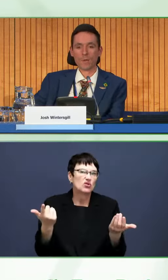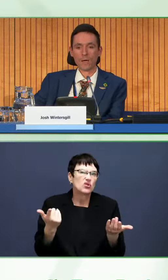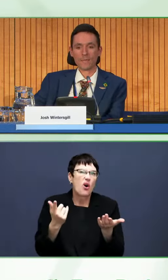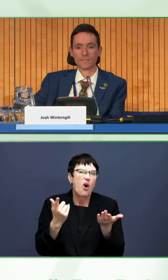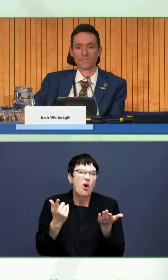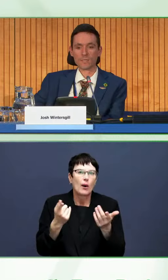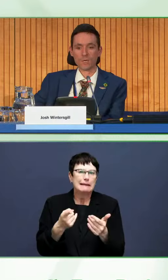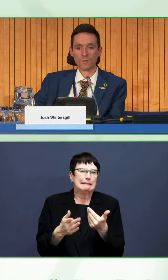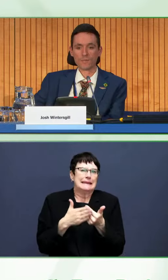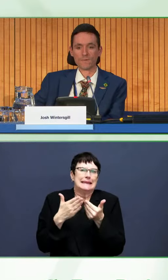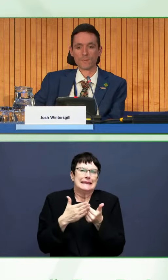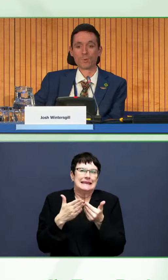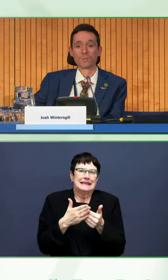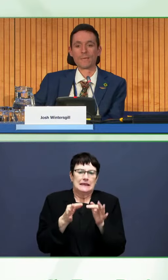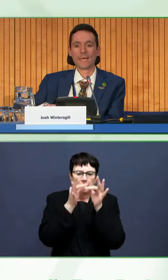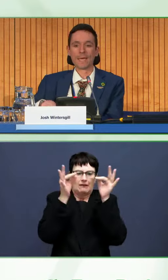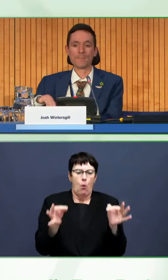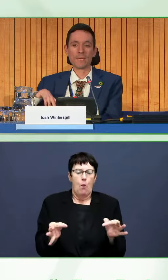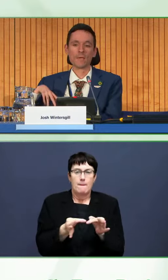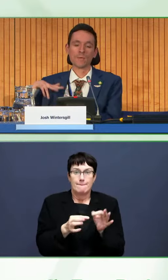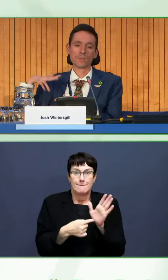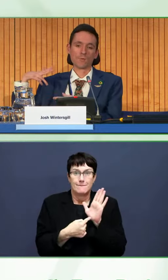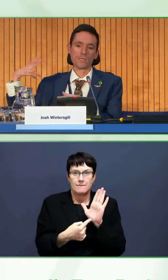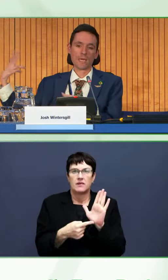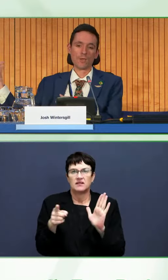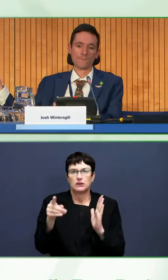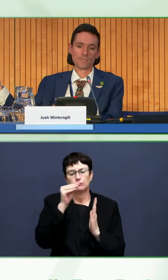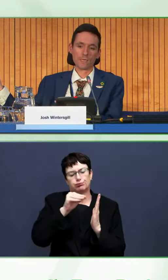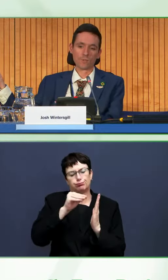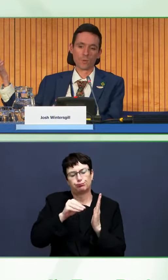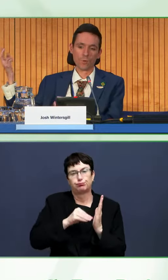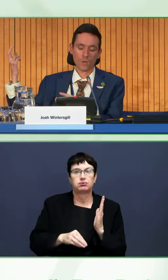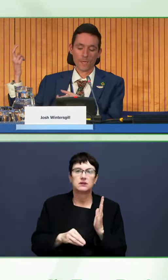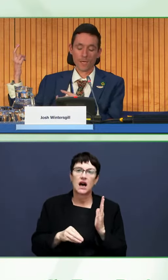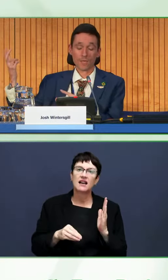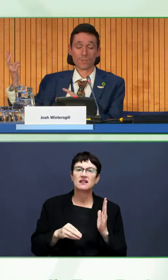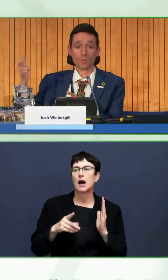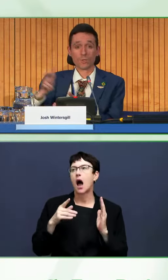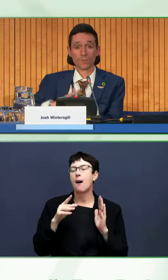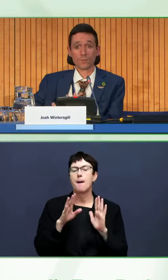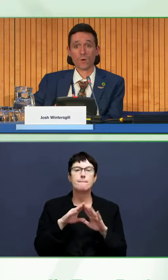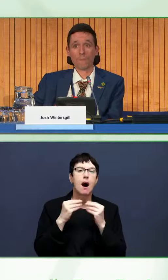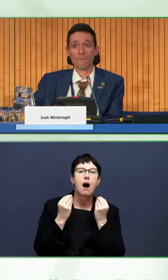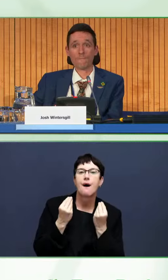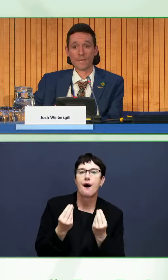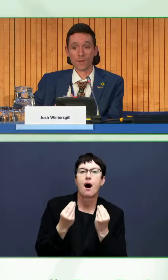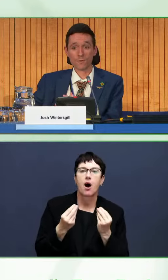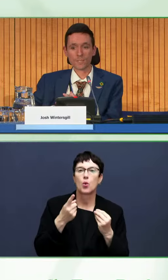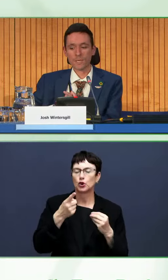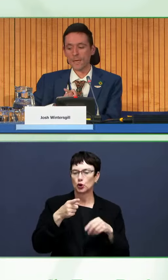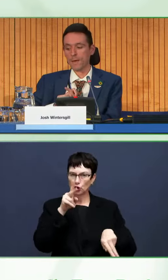apply is as transparent as it can be. Today we have seen two solutions of videos.